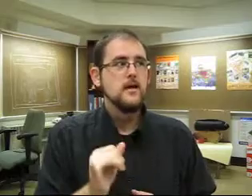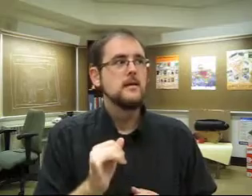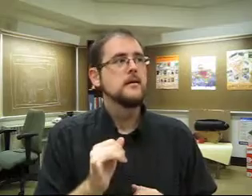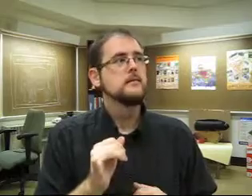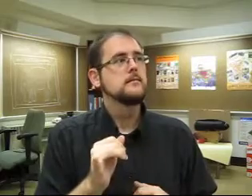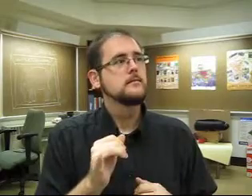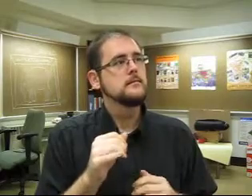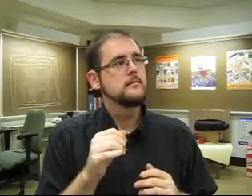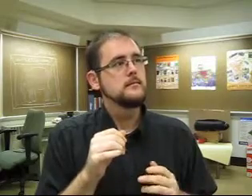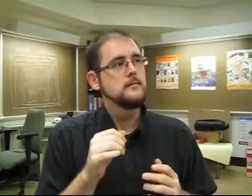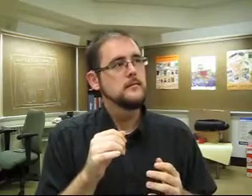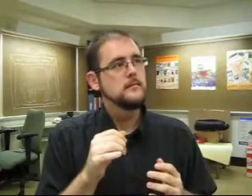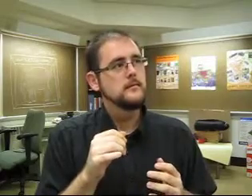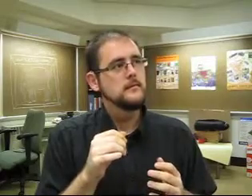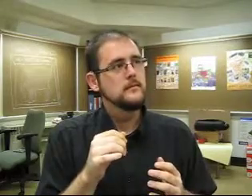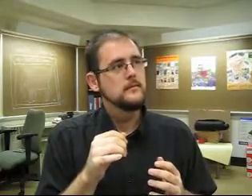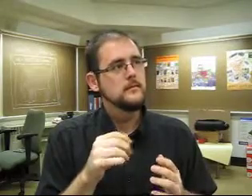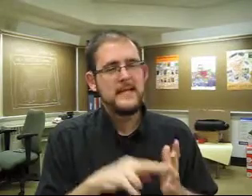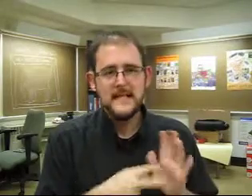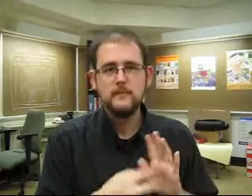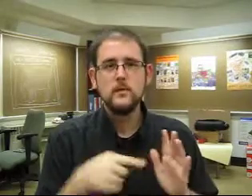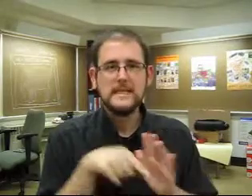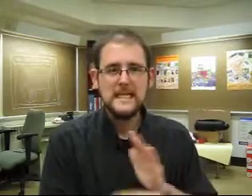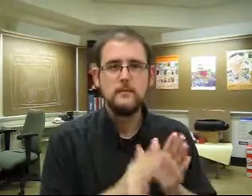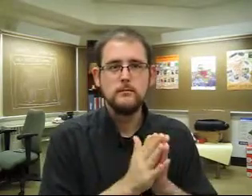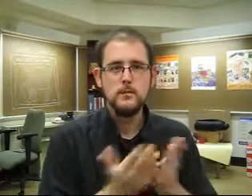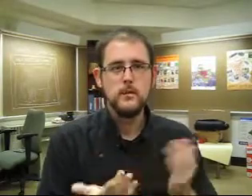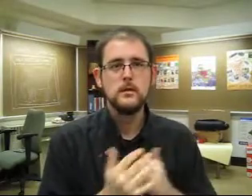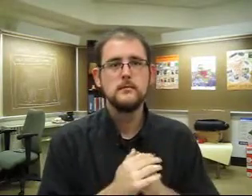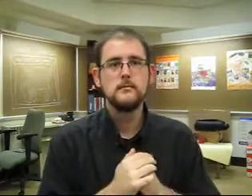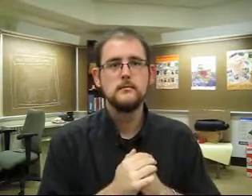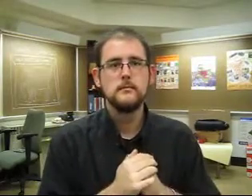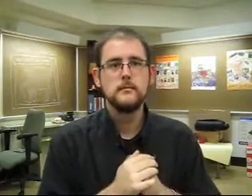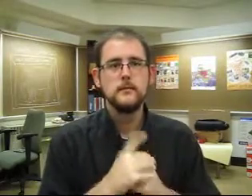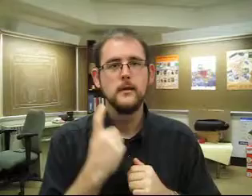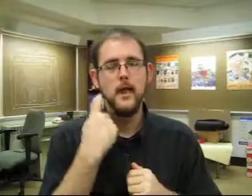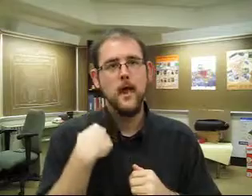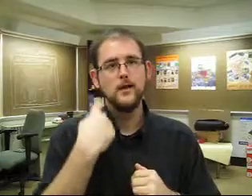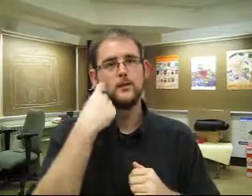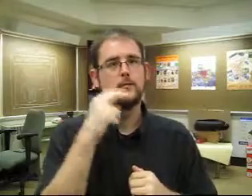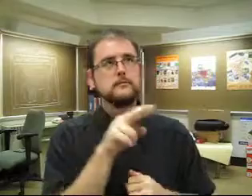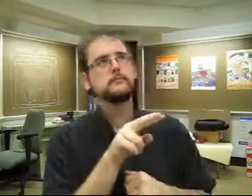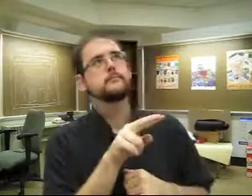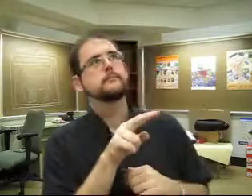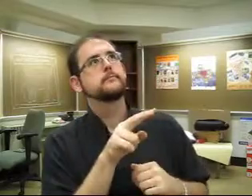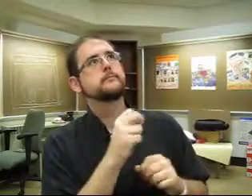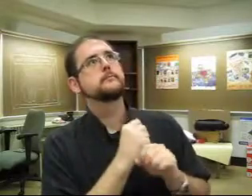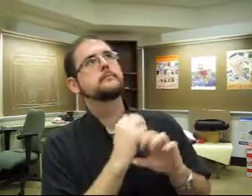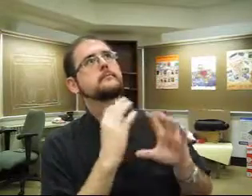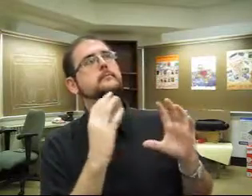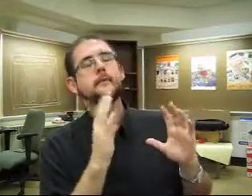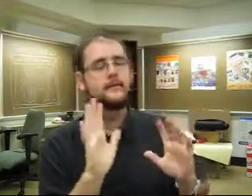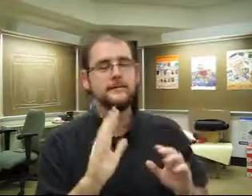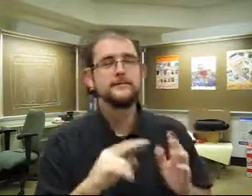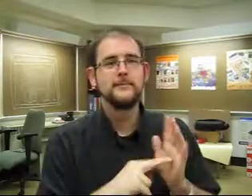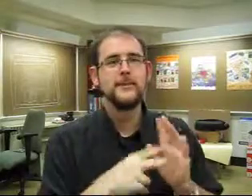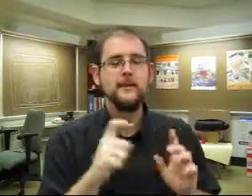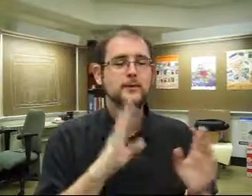It's a very ... meaningful, deep book. I just zoned out thinking about it, but no.